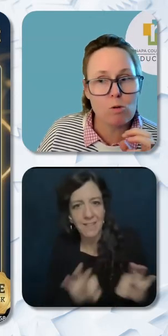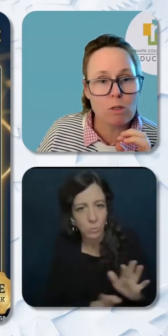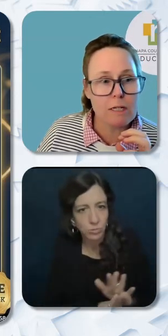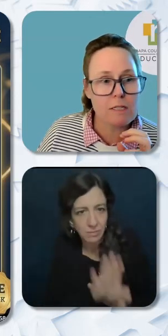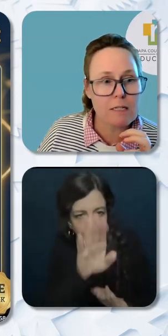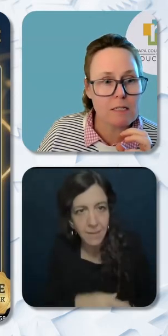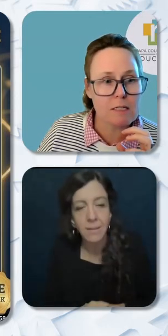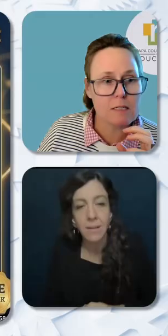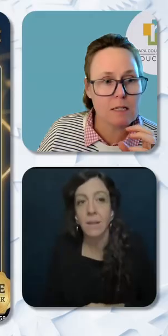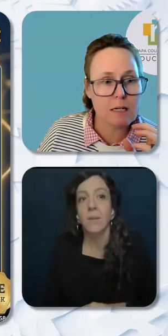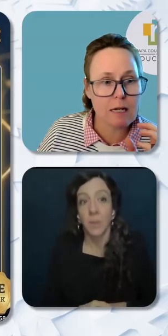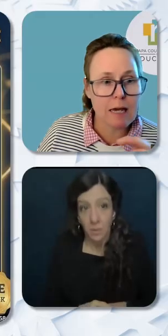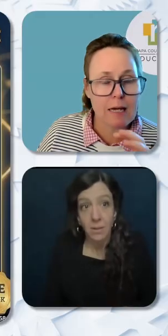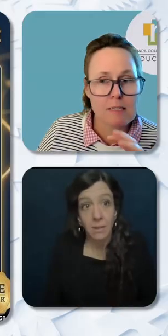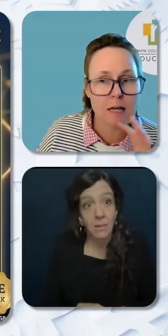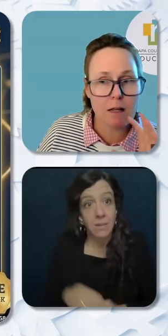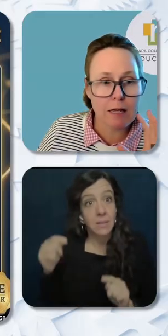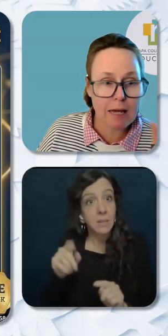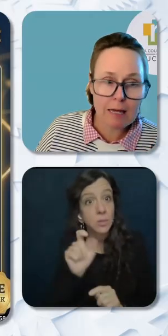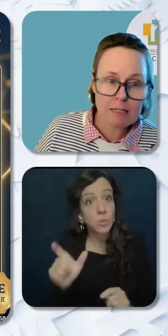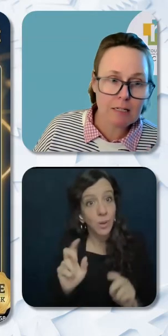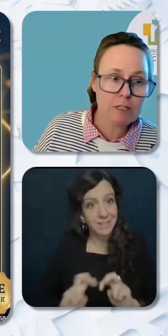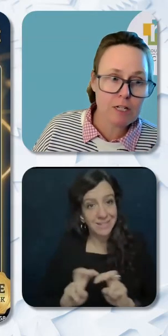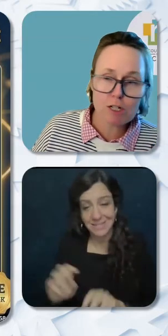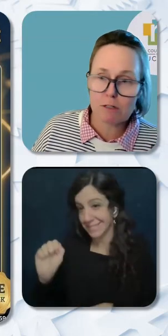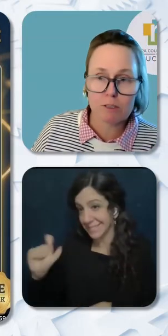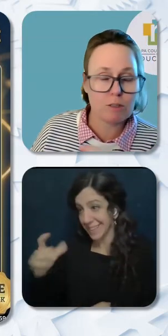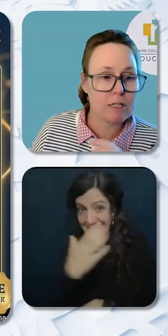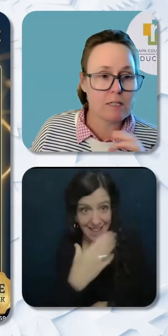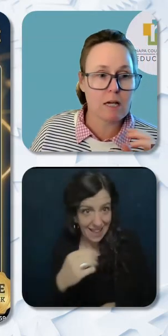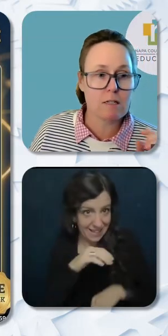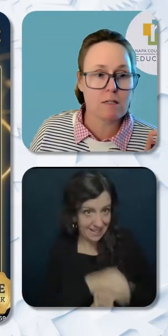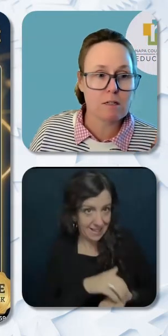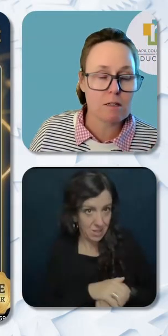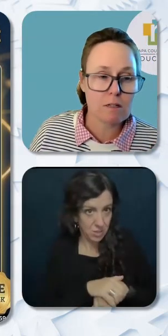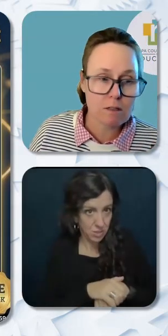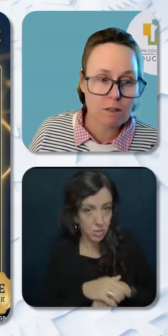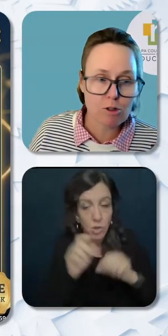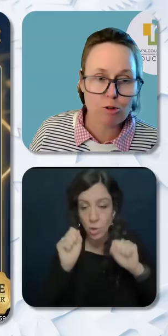The tool assesses ASL and English. You can assess